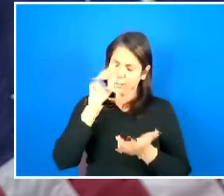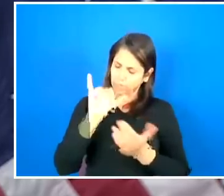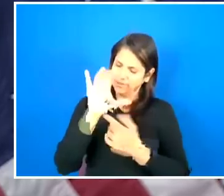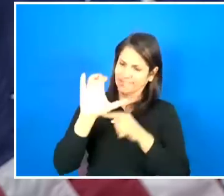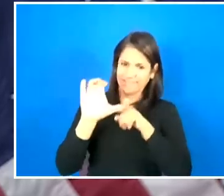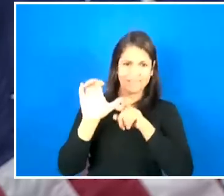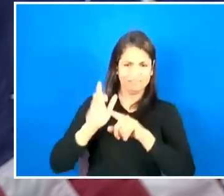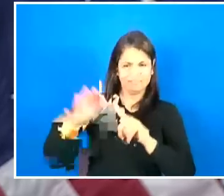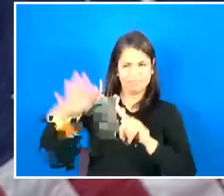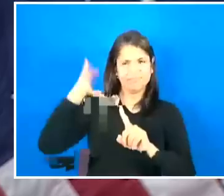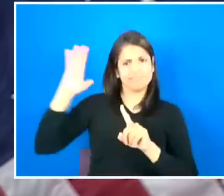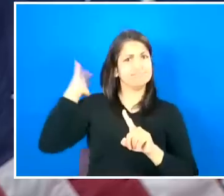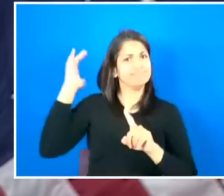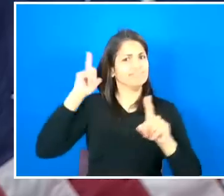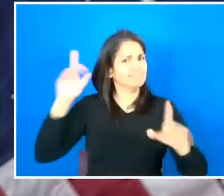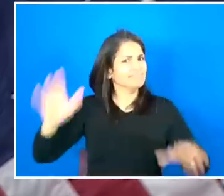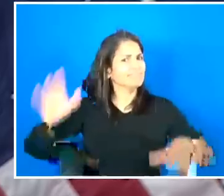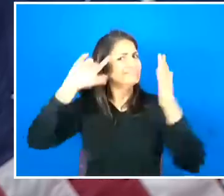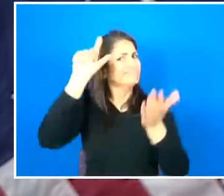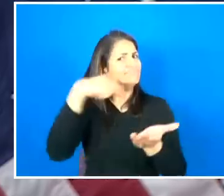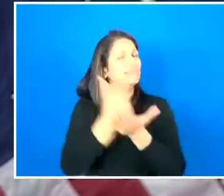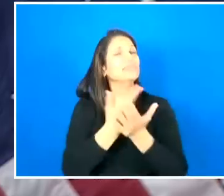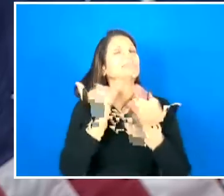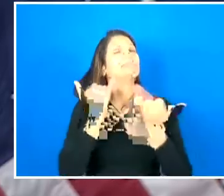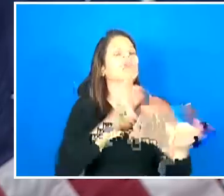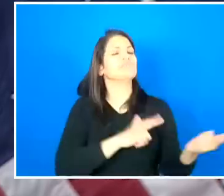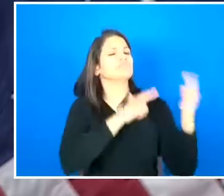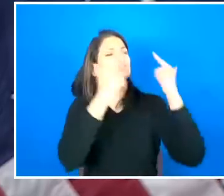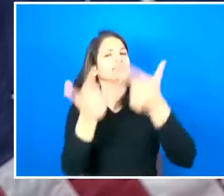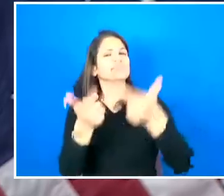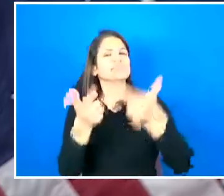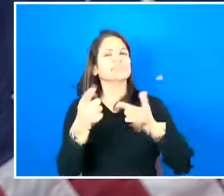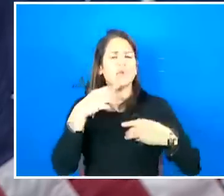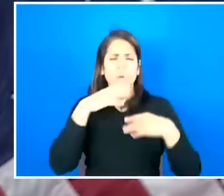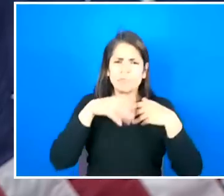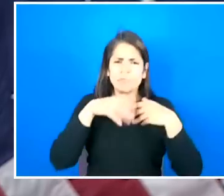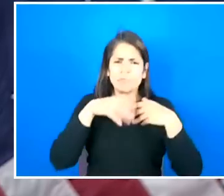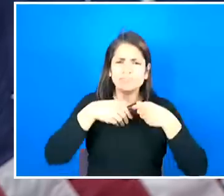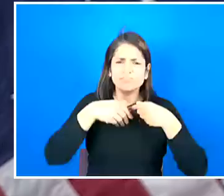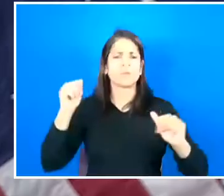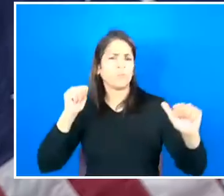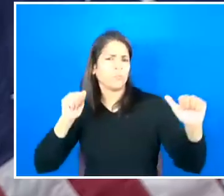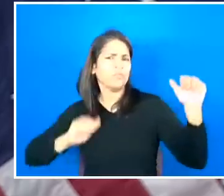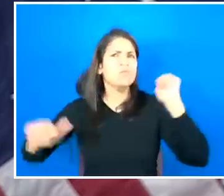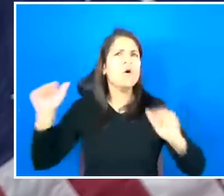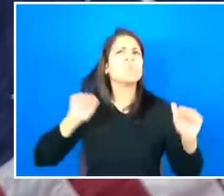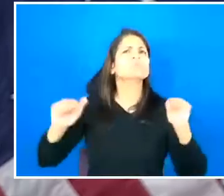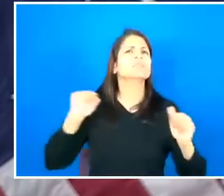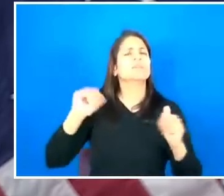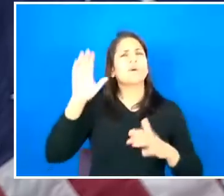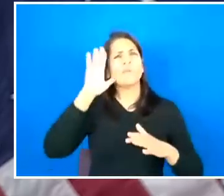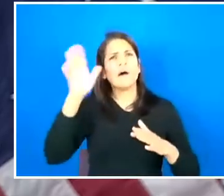WHO MAKE AN AMAZING IMPACT NOT JUST ON THIS CITY BUT ON THE NATION AND THE WHOLE WORD.L THEY'RE GOING TO